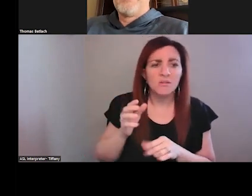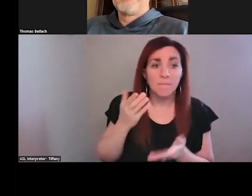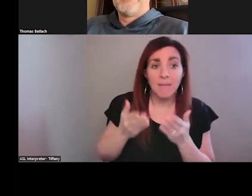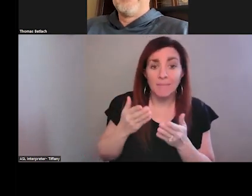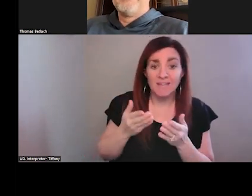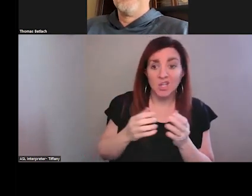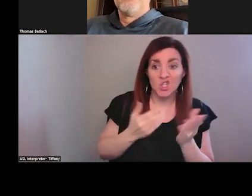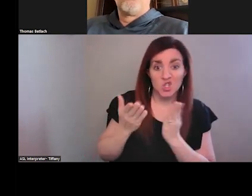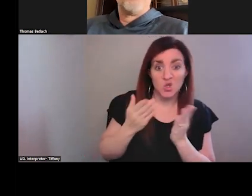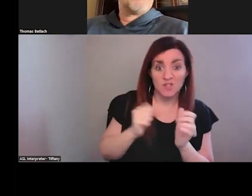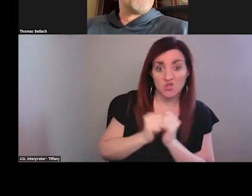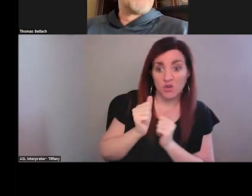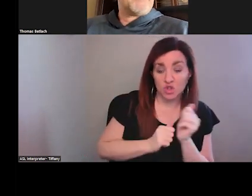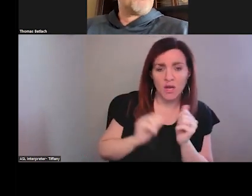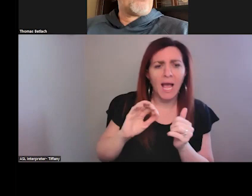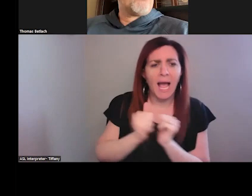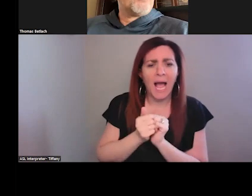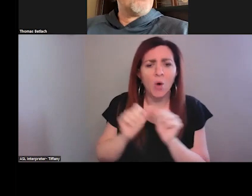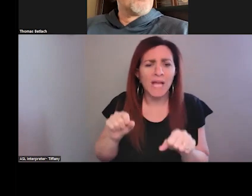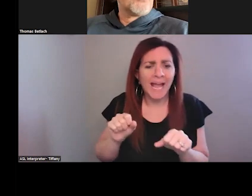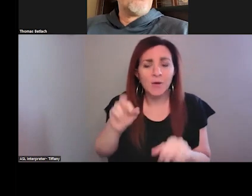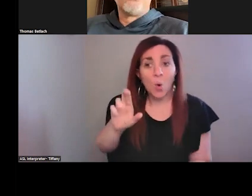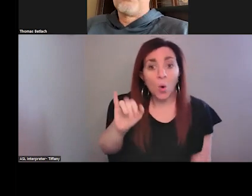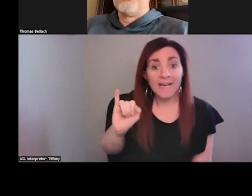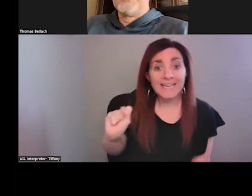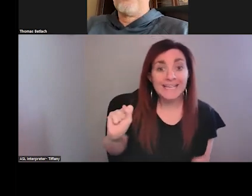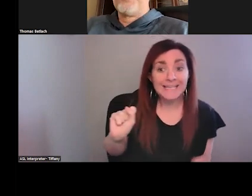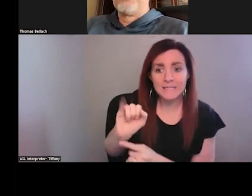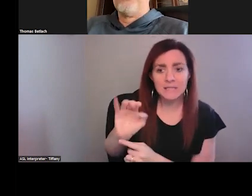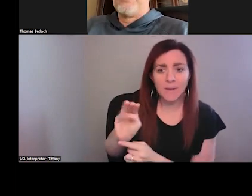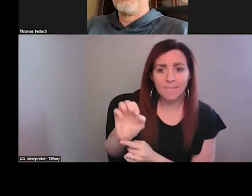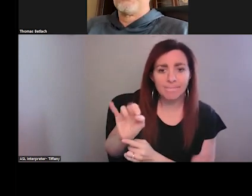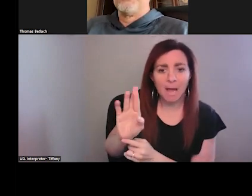MEDICAID -- OR IS MEDICAID A PARTNER TO GO TO TO THINK. HOW YOU ARE GOING TO